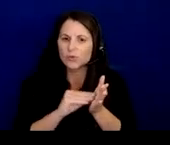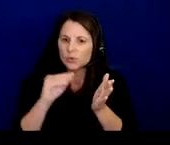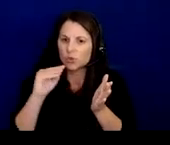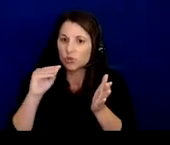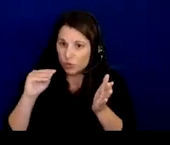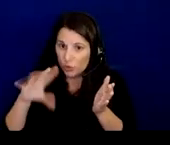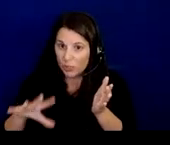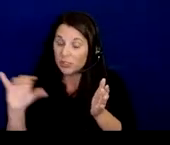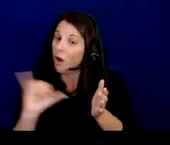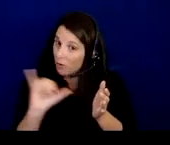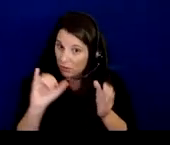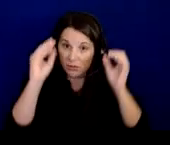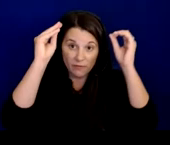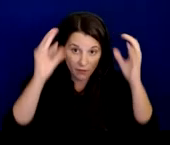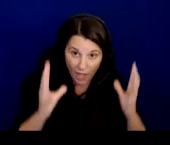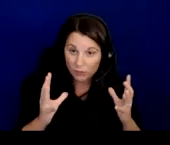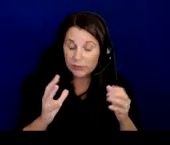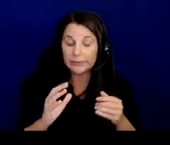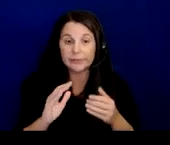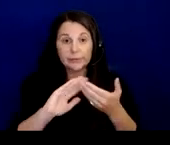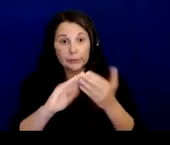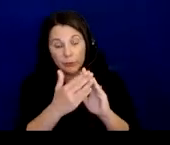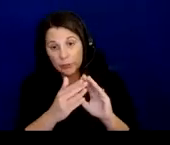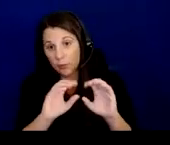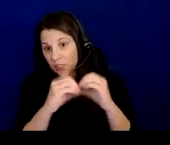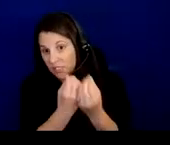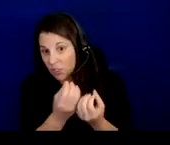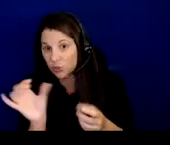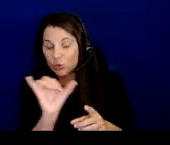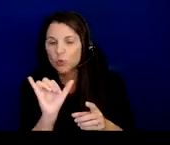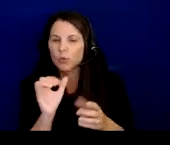And community organizations increase self-awareness, Self-efficacy.